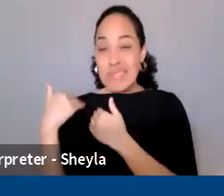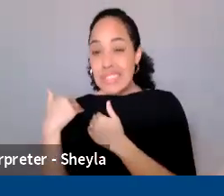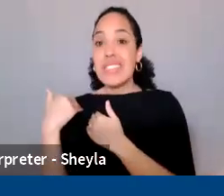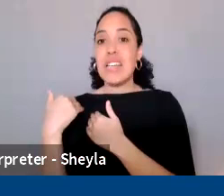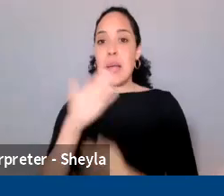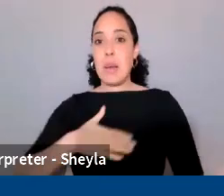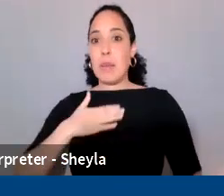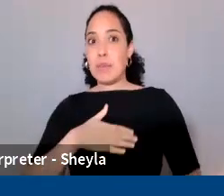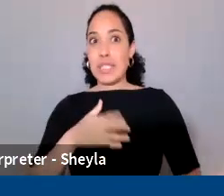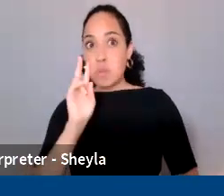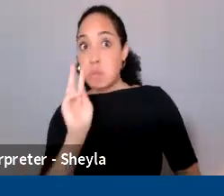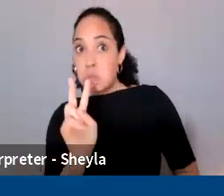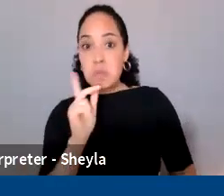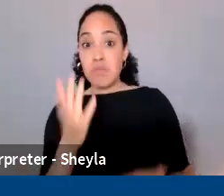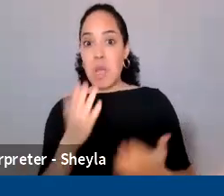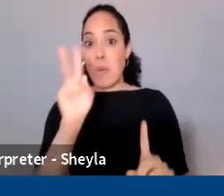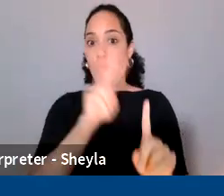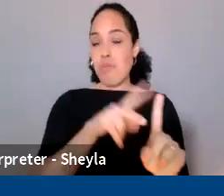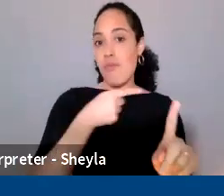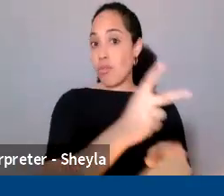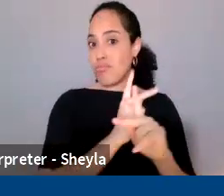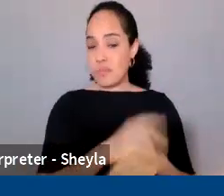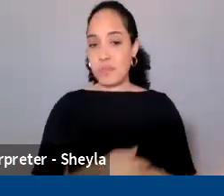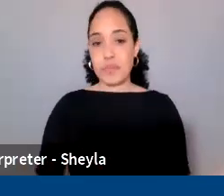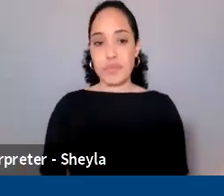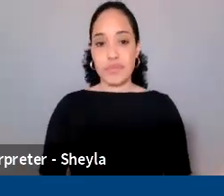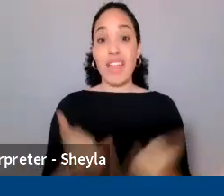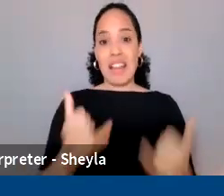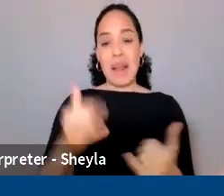now I'd like to introduce our topics and speakers for the webinar covering phases of